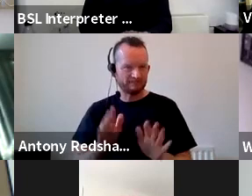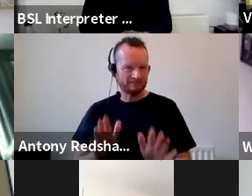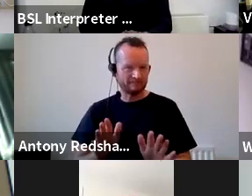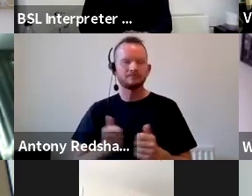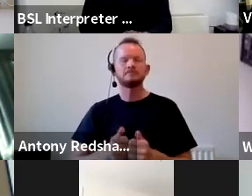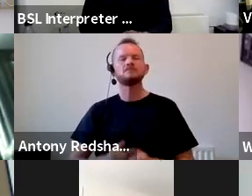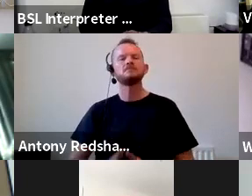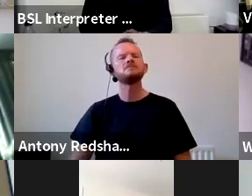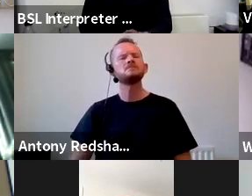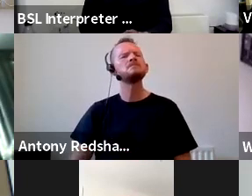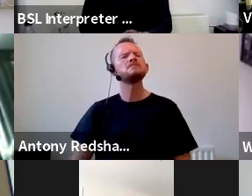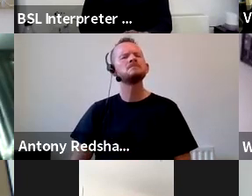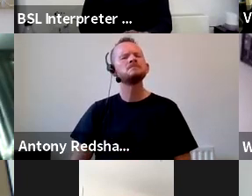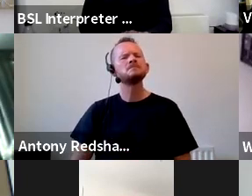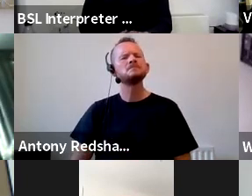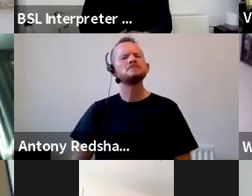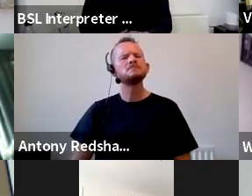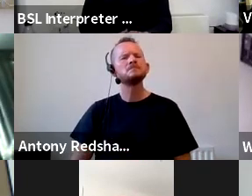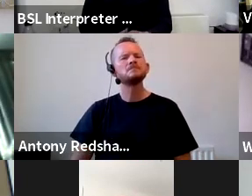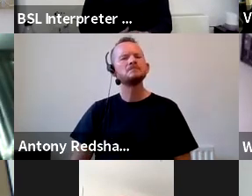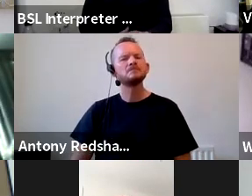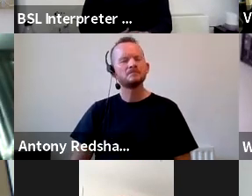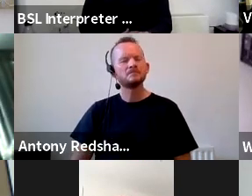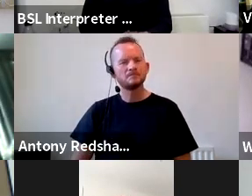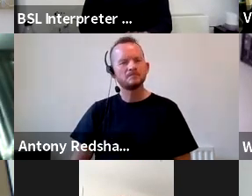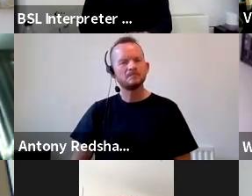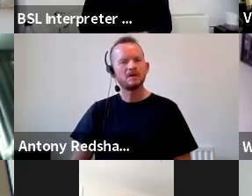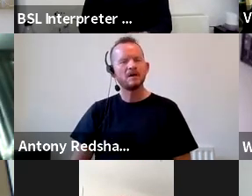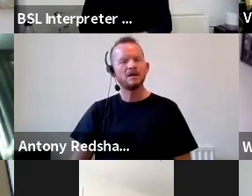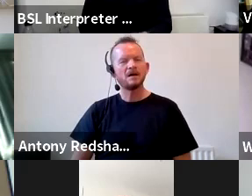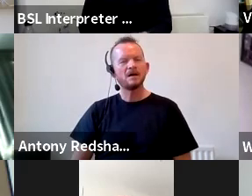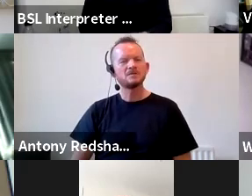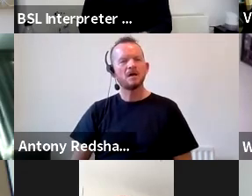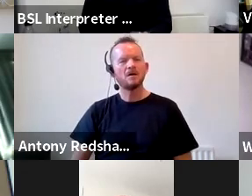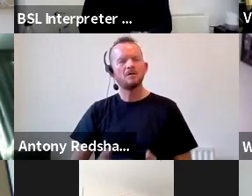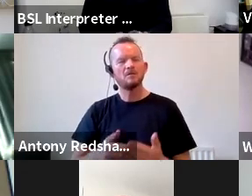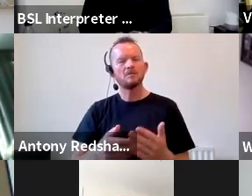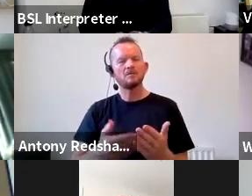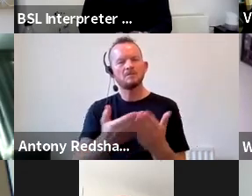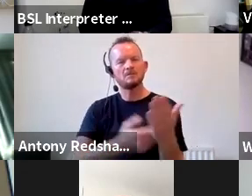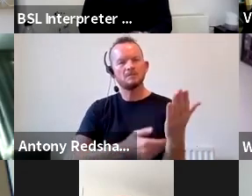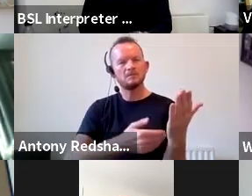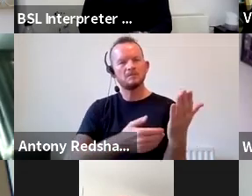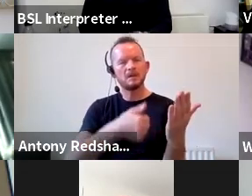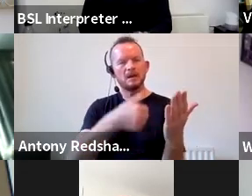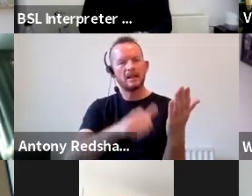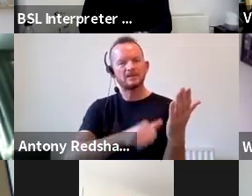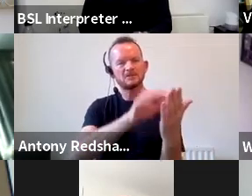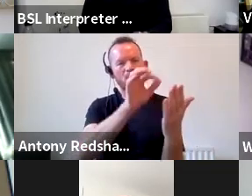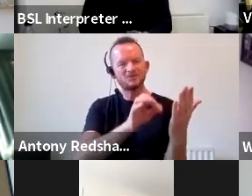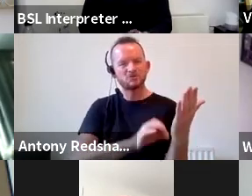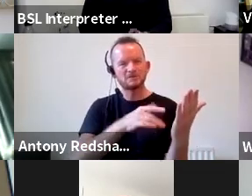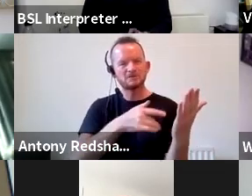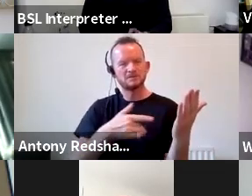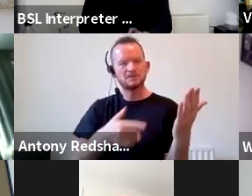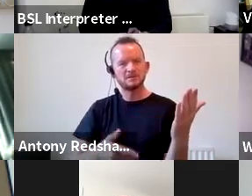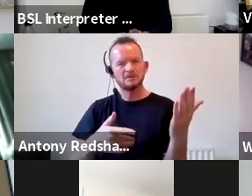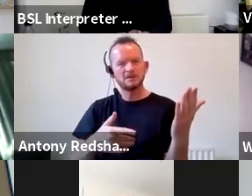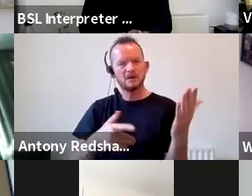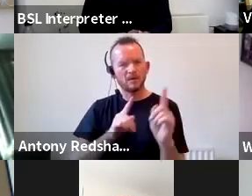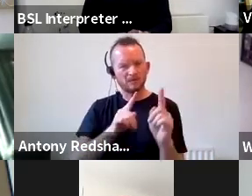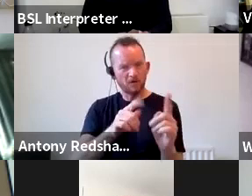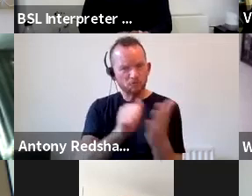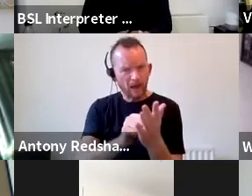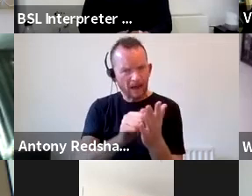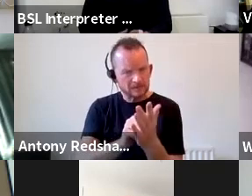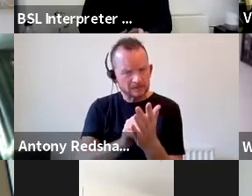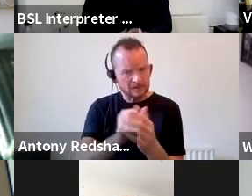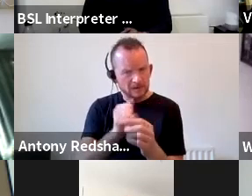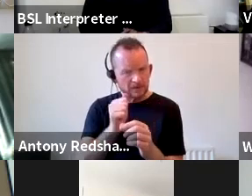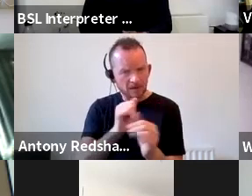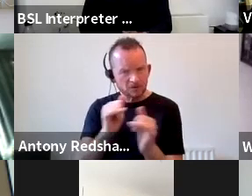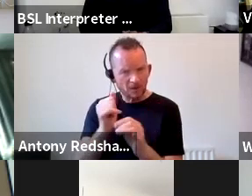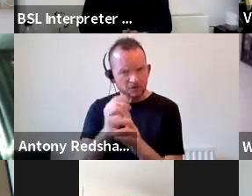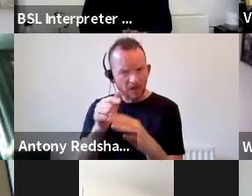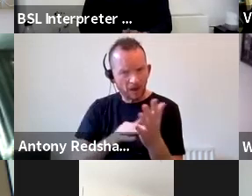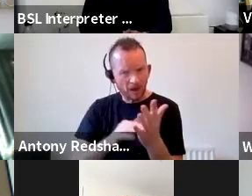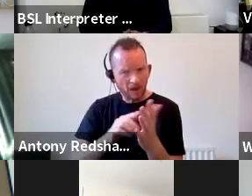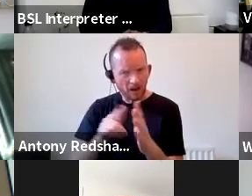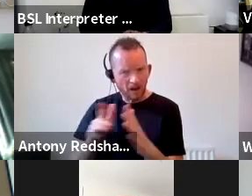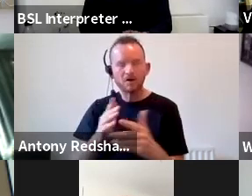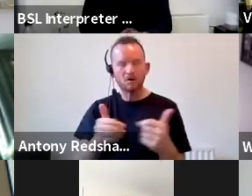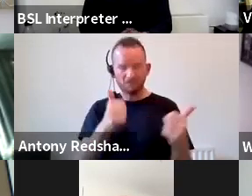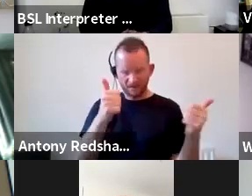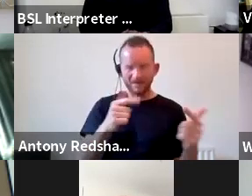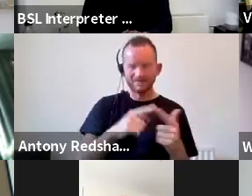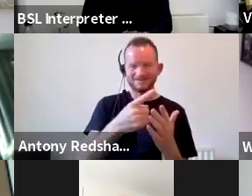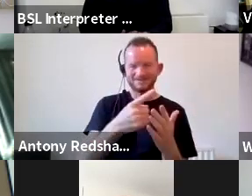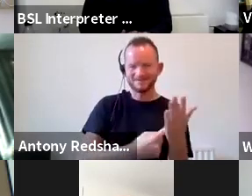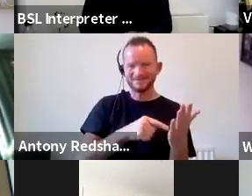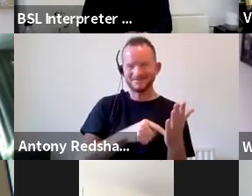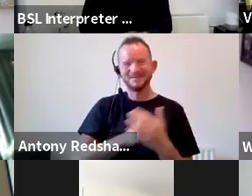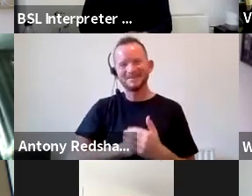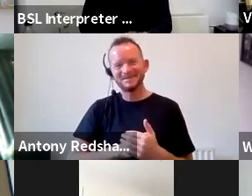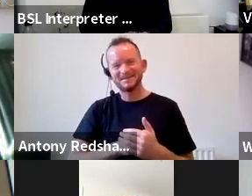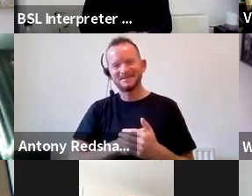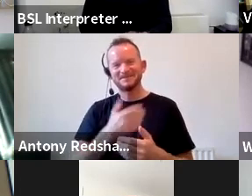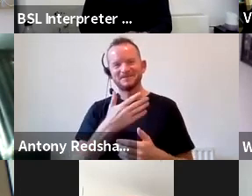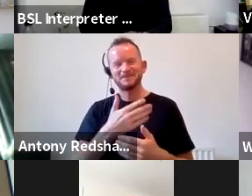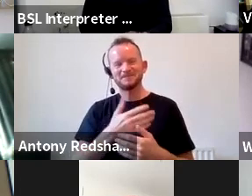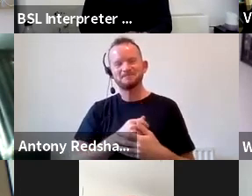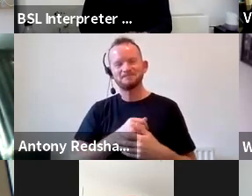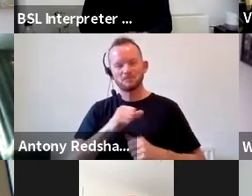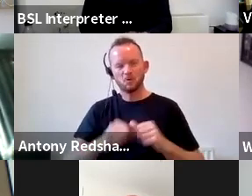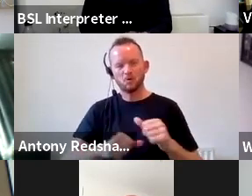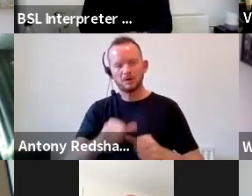And so I'm gonna go to my list of questions. Am I on the right shot. If not, like skip something not brilliant.